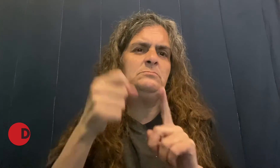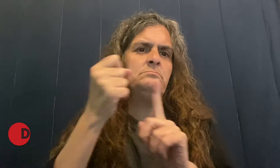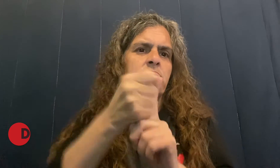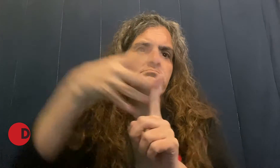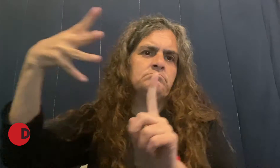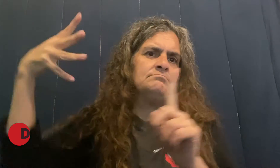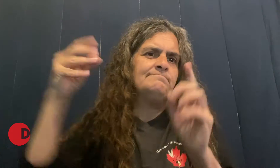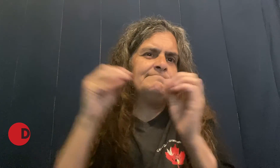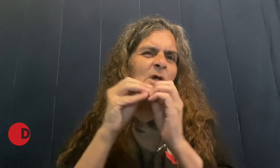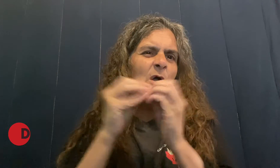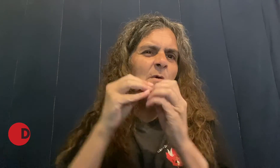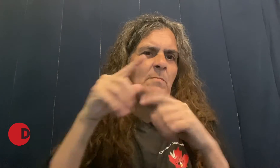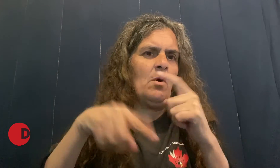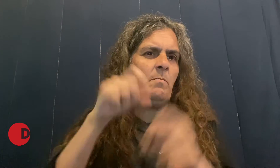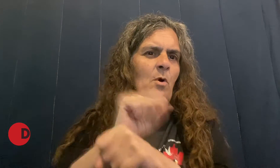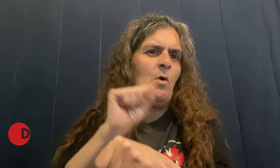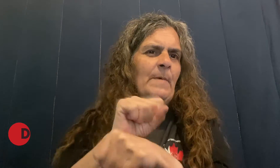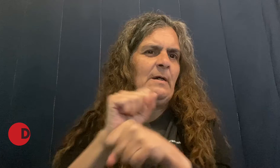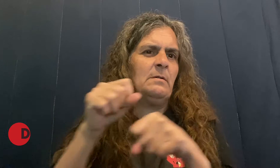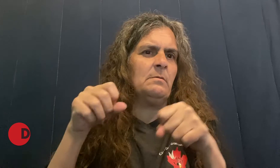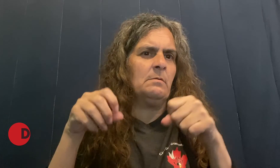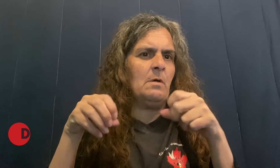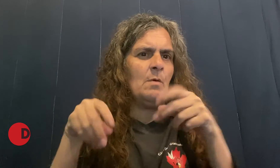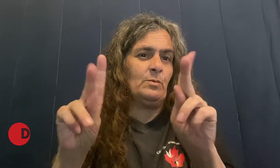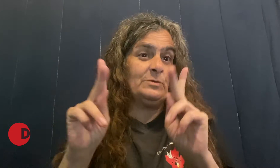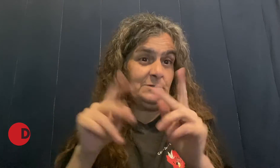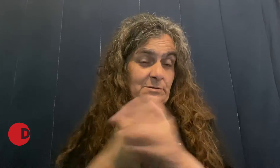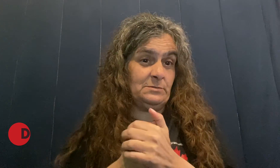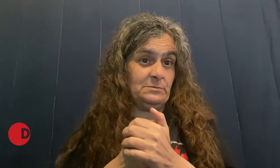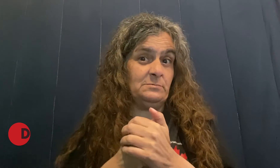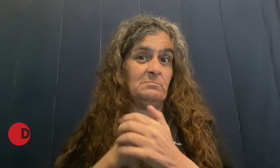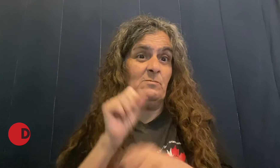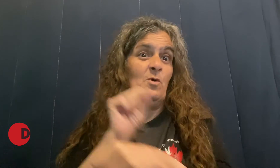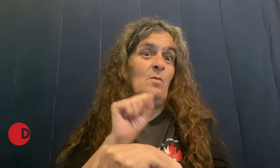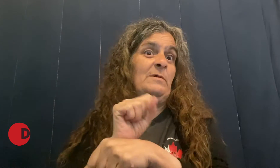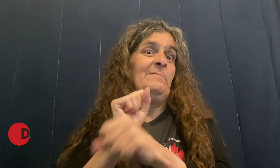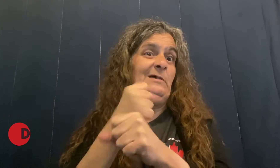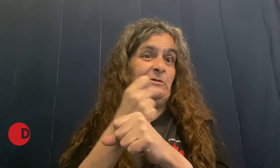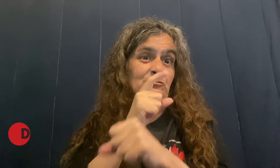That's the issue, the bottom line. So the draft needs